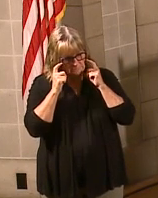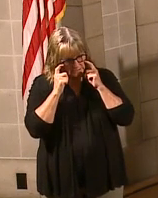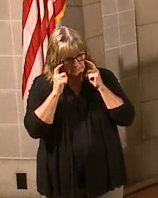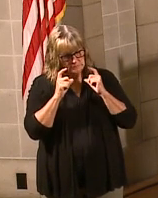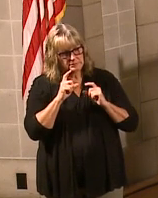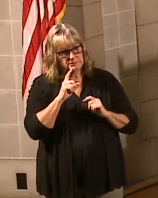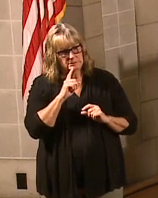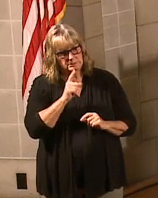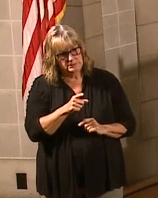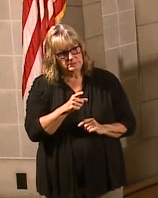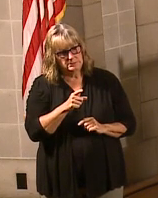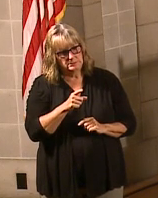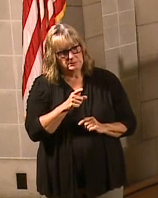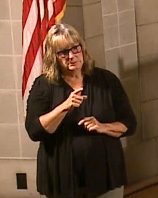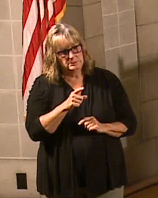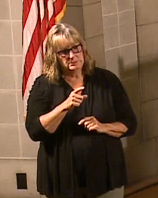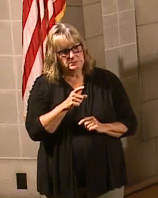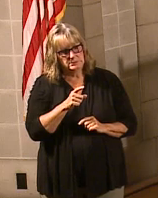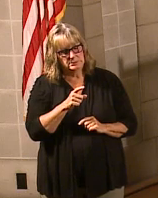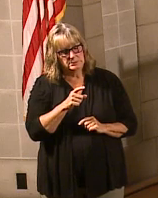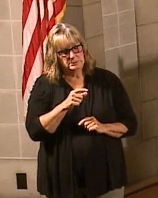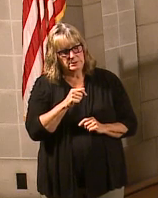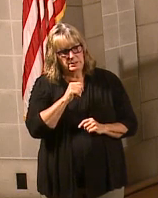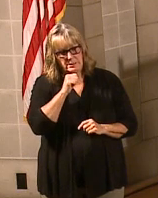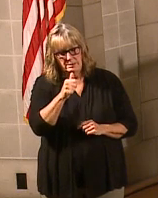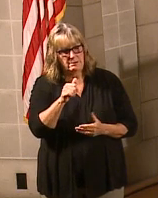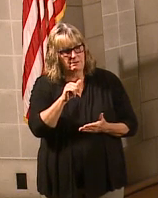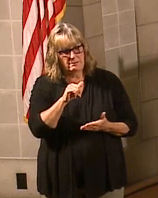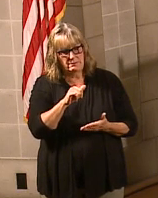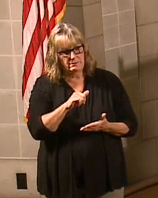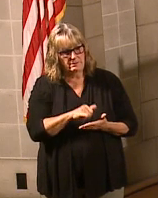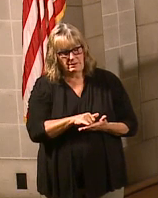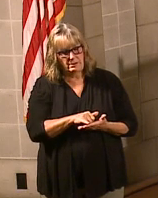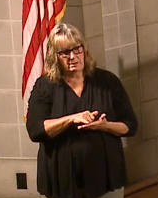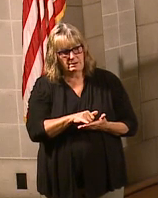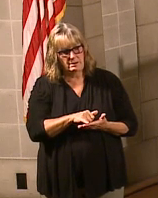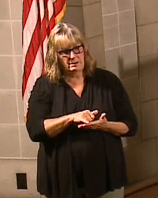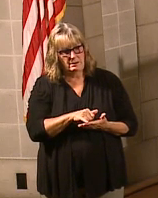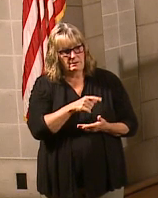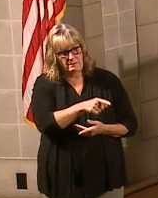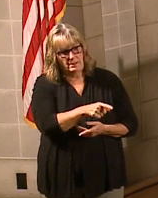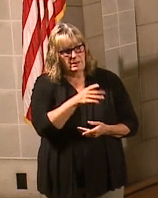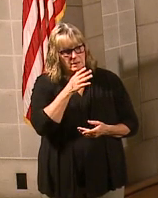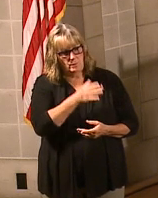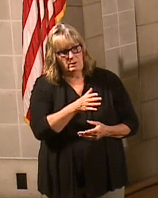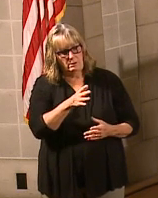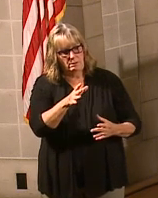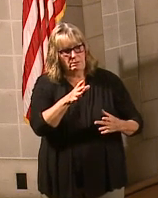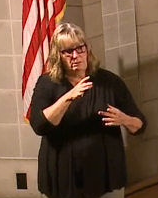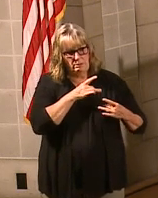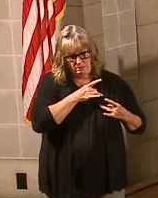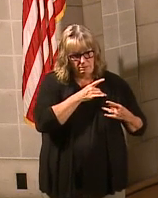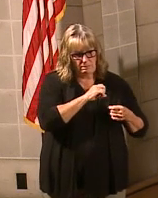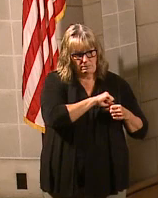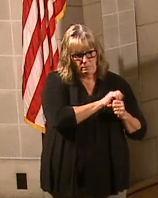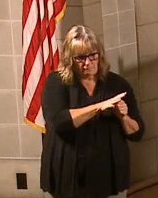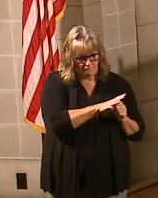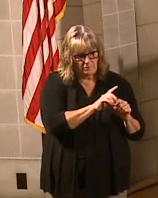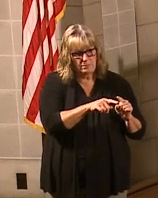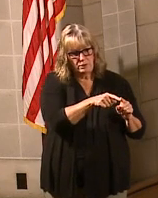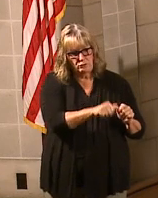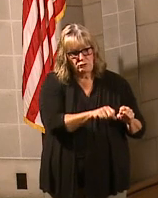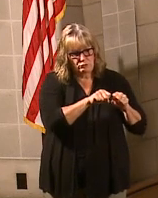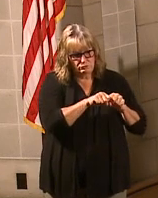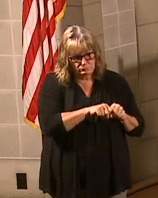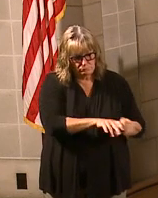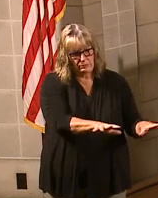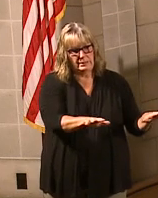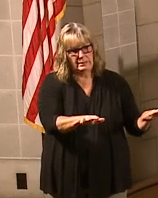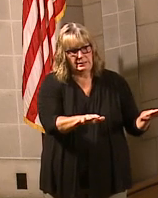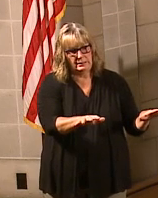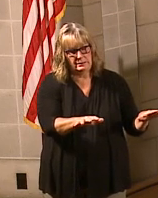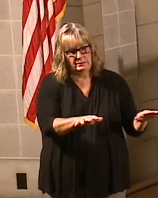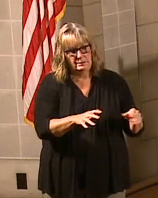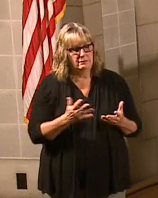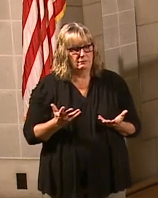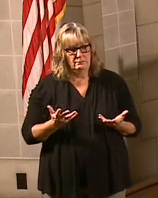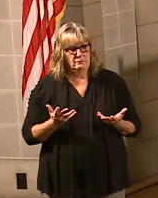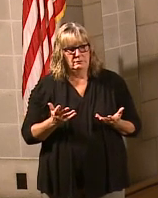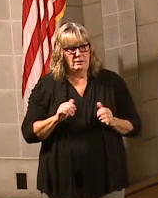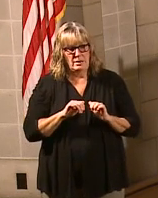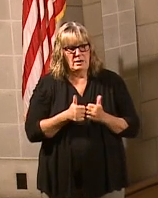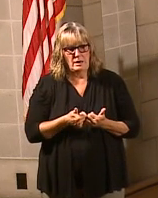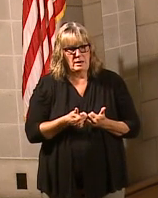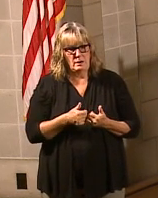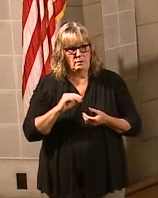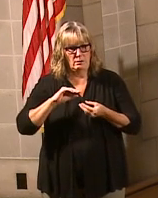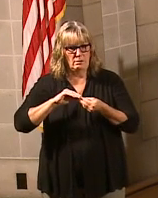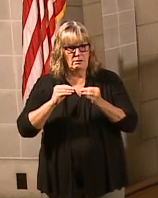I MEAN, IF -- IF THE RISK OF